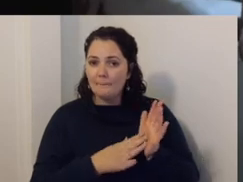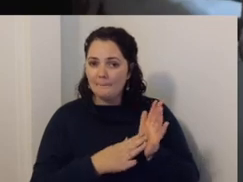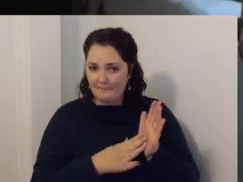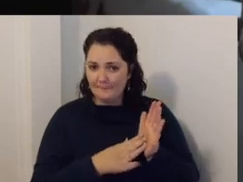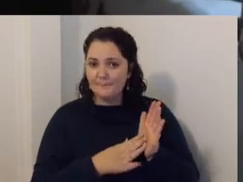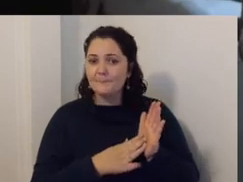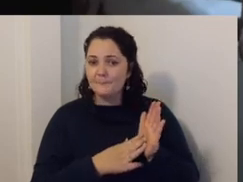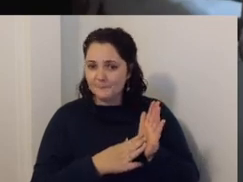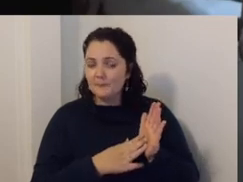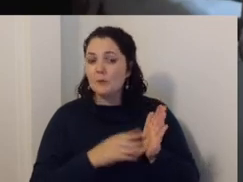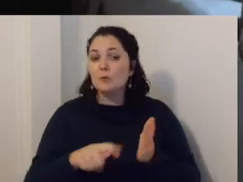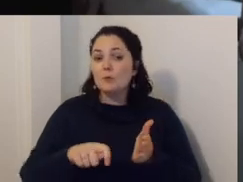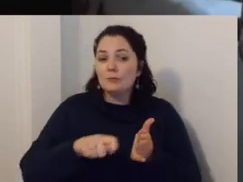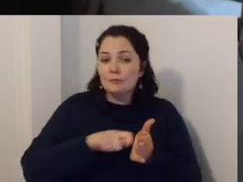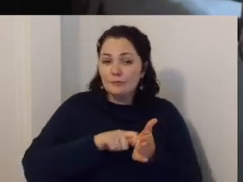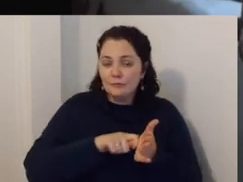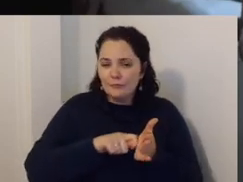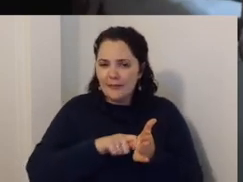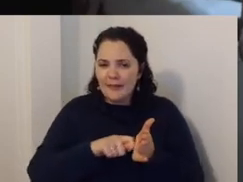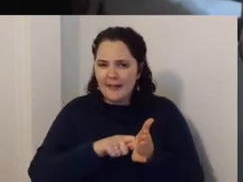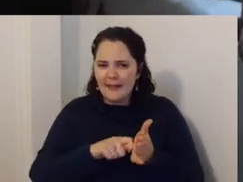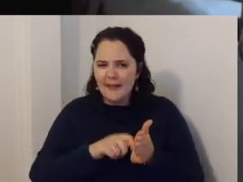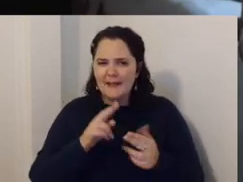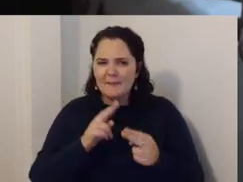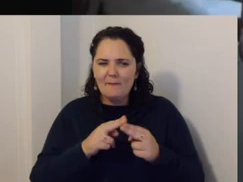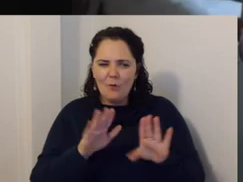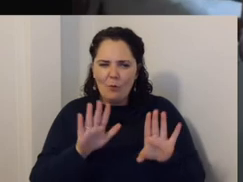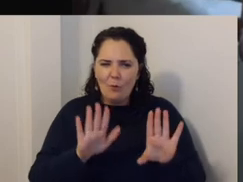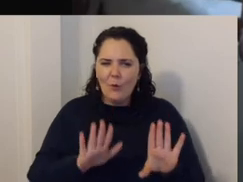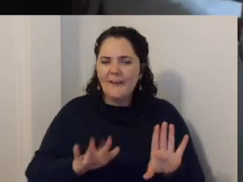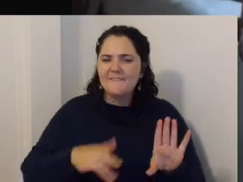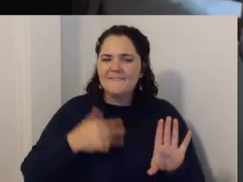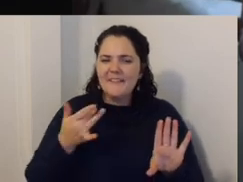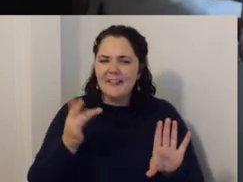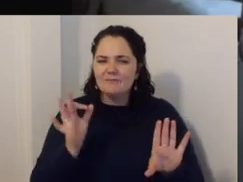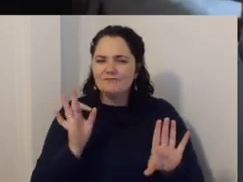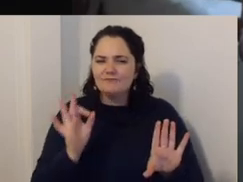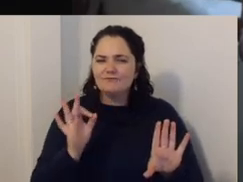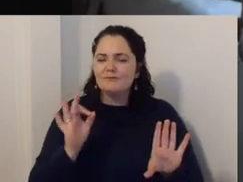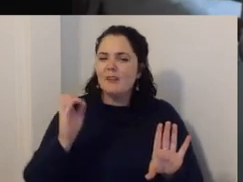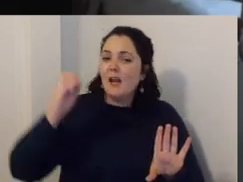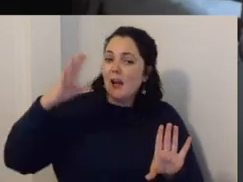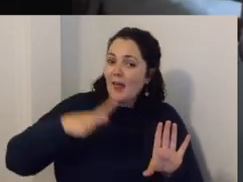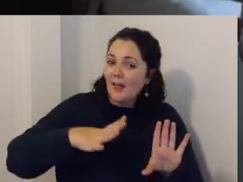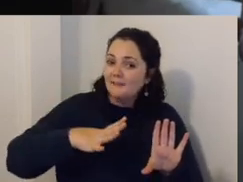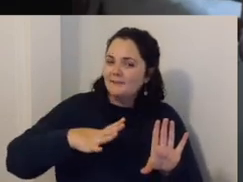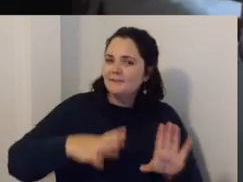them try to get those shapes to really feel the light cascading across the body